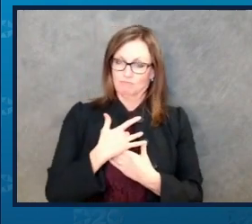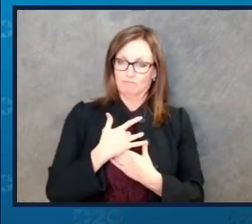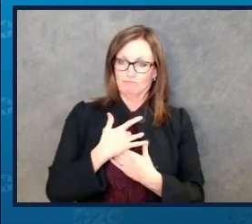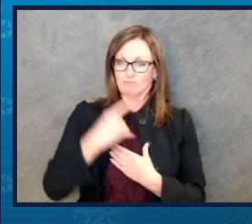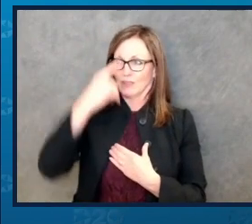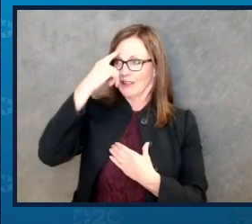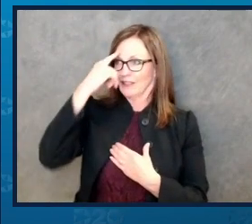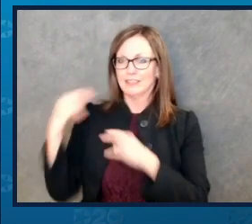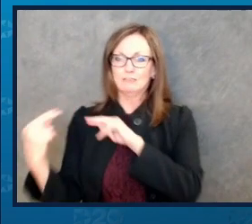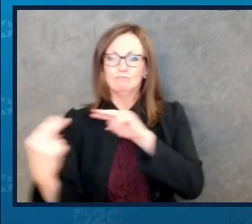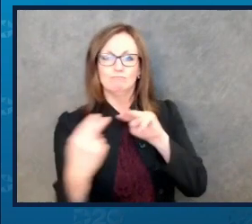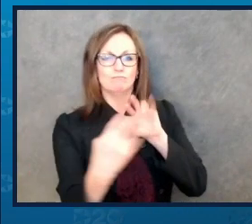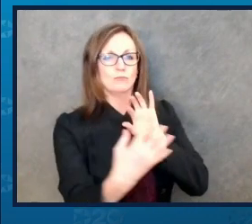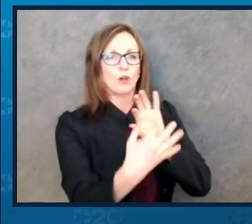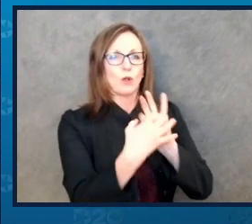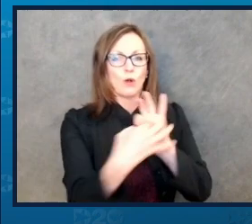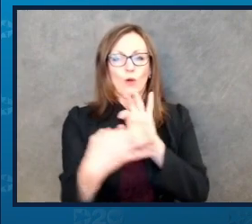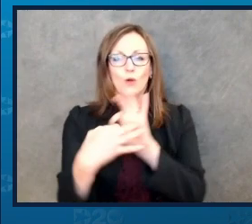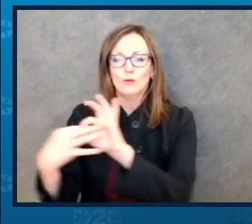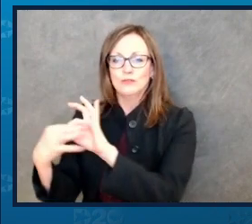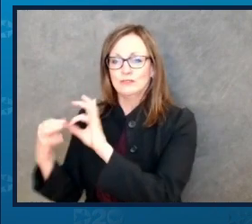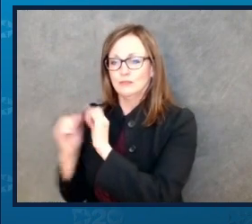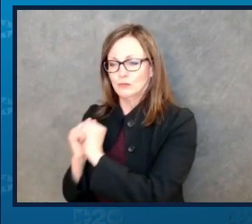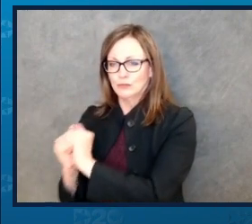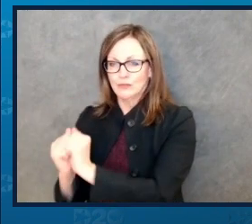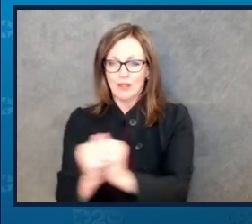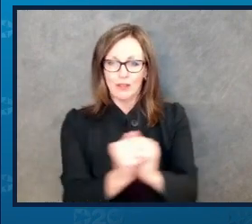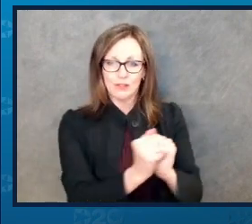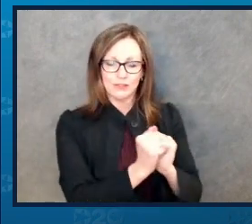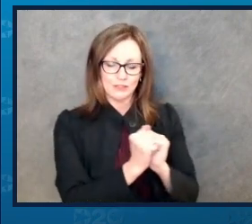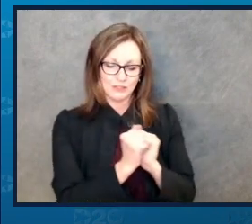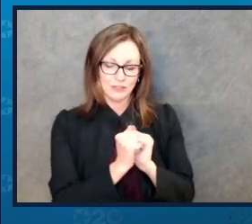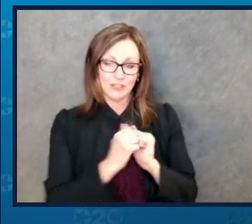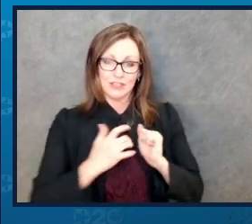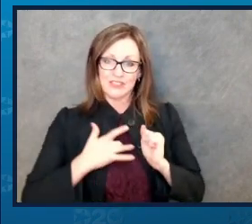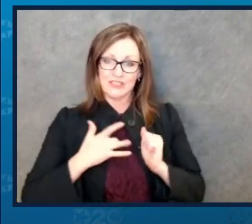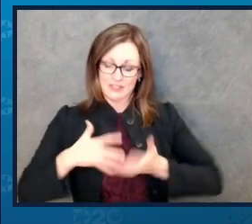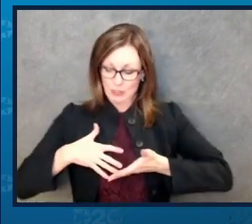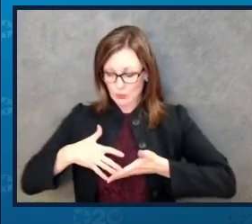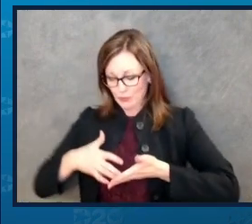GROW STRONGER. HE WAS THERE FOR ME.